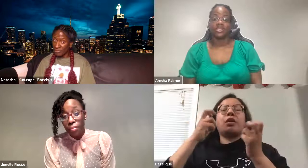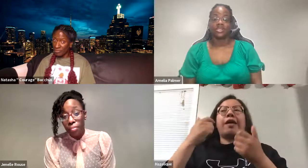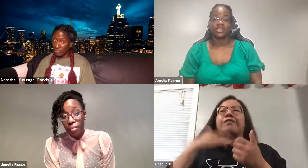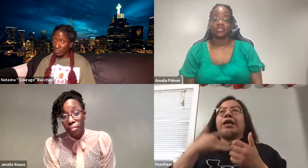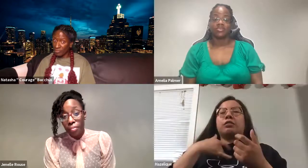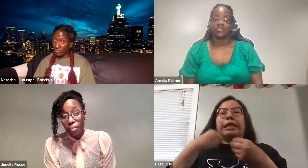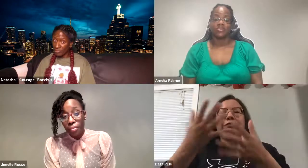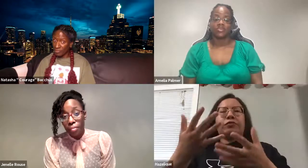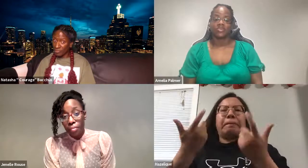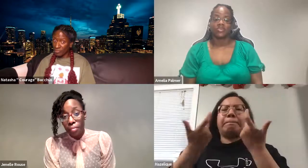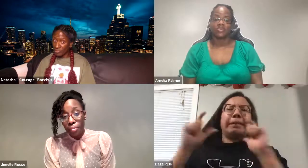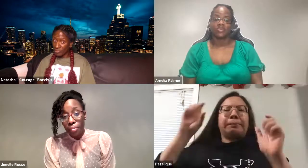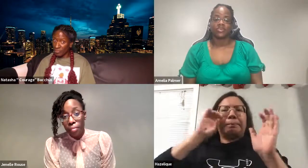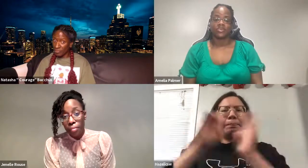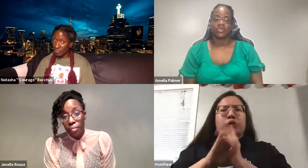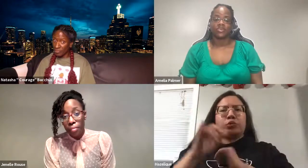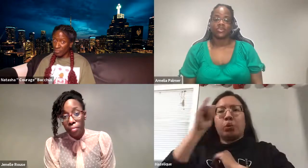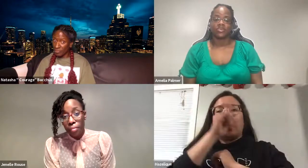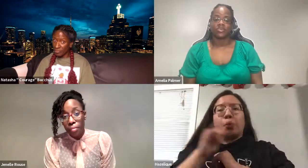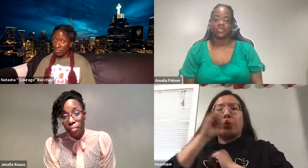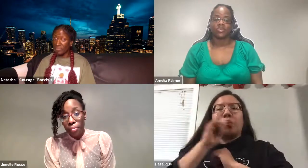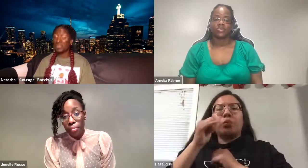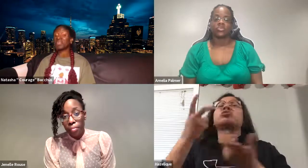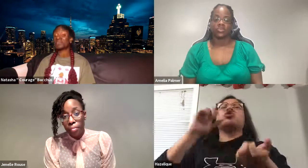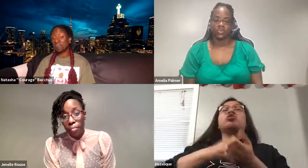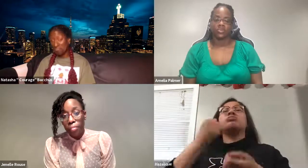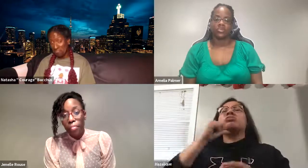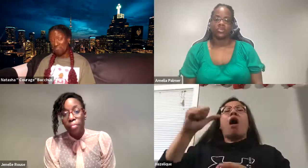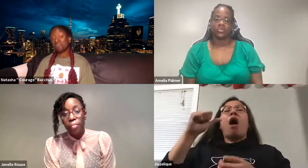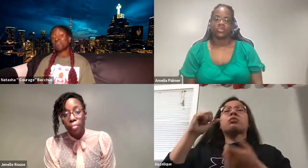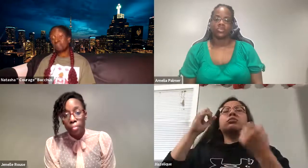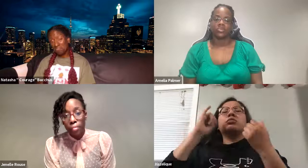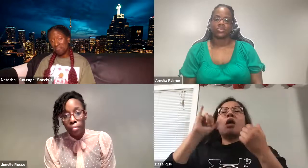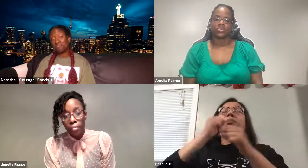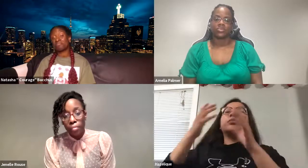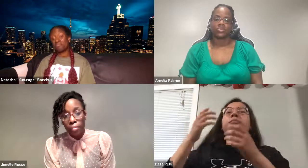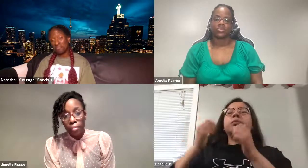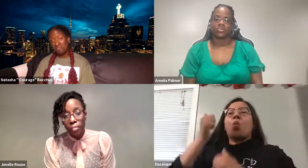overwhelming learning all this but i felt that it gave me such a better perspective and the big